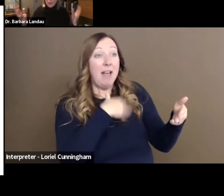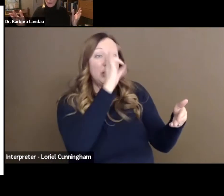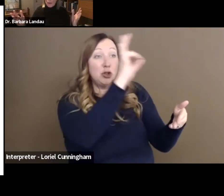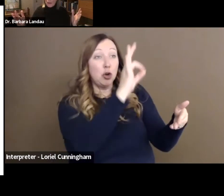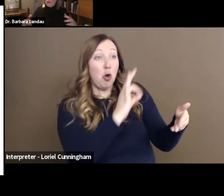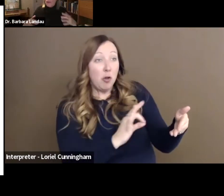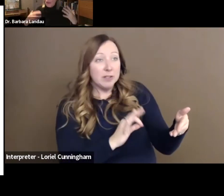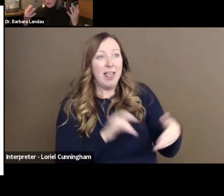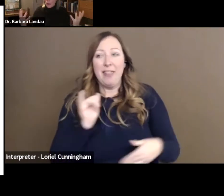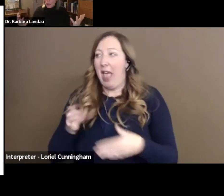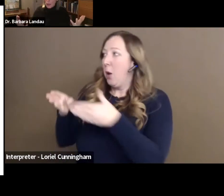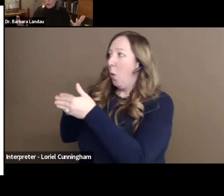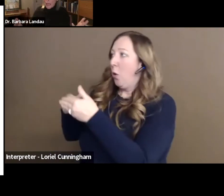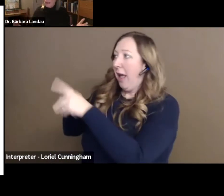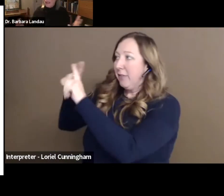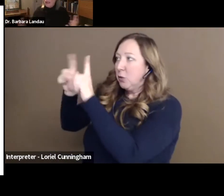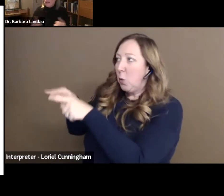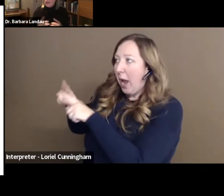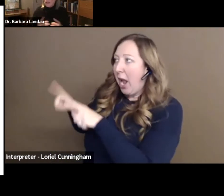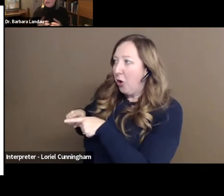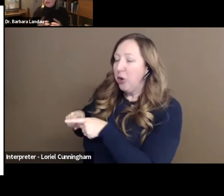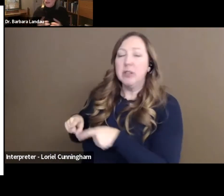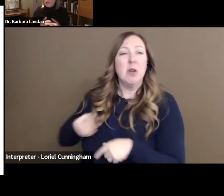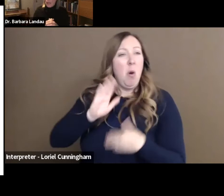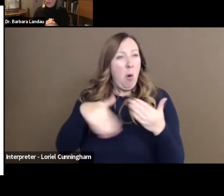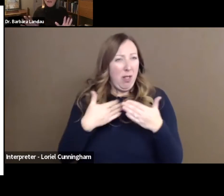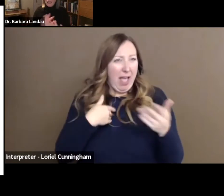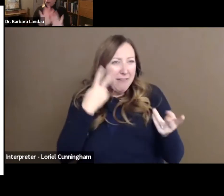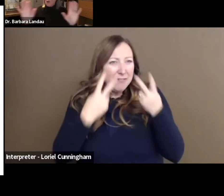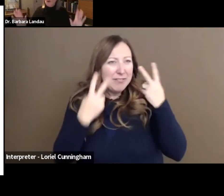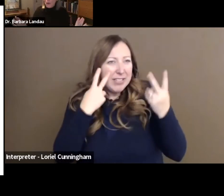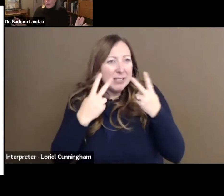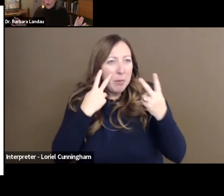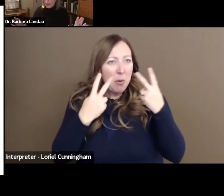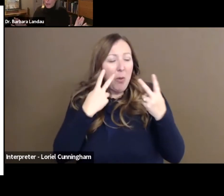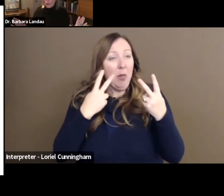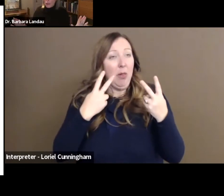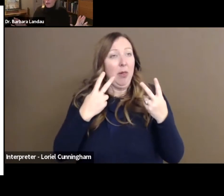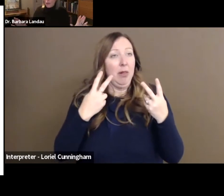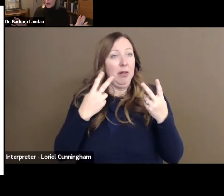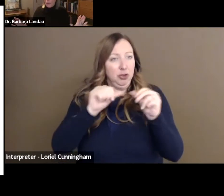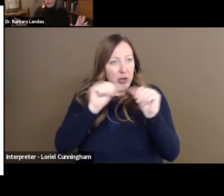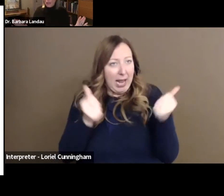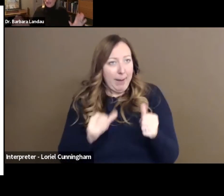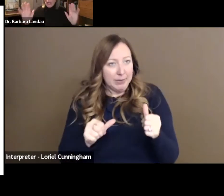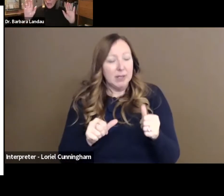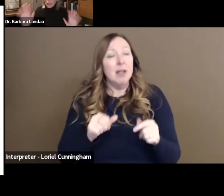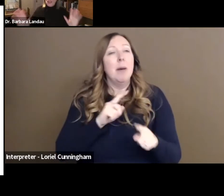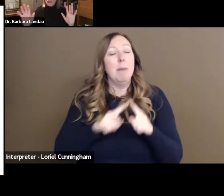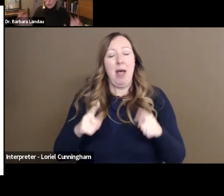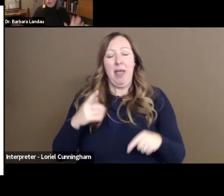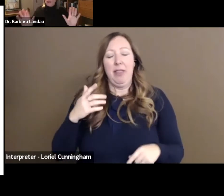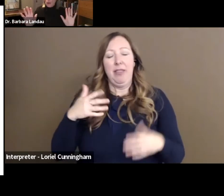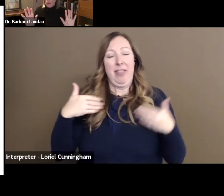visible and very uh salient to the animal and yet they ignore those